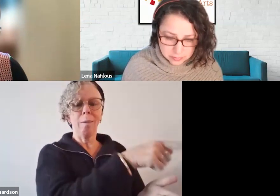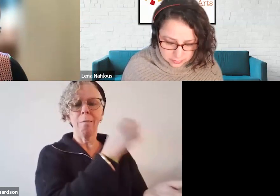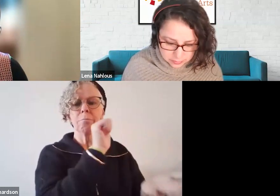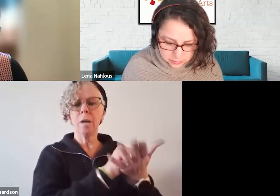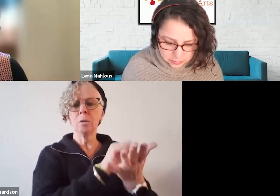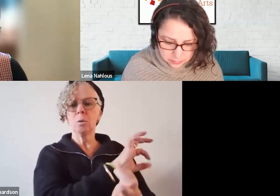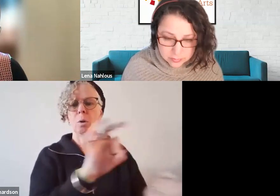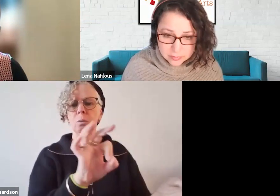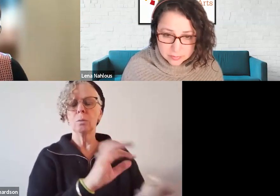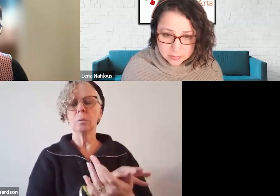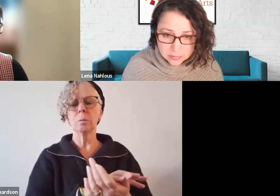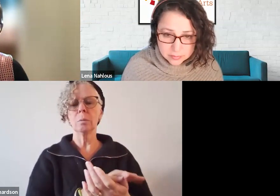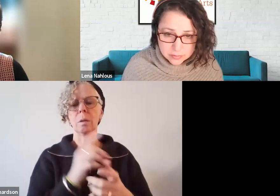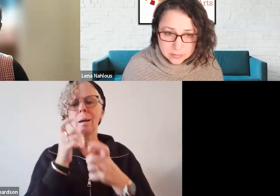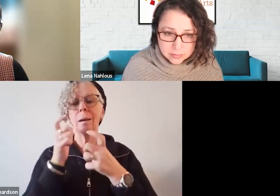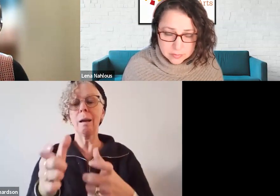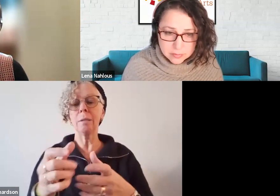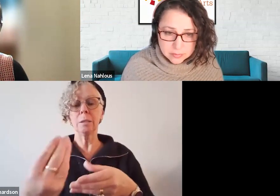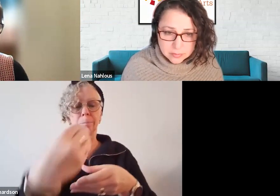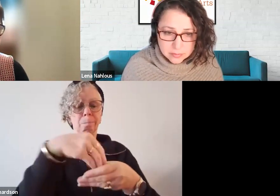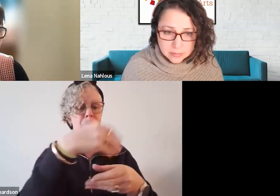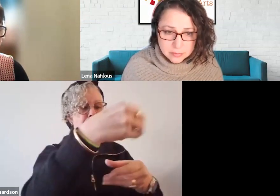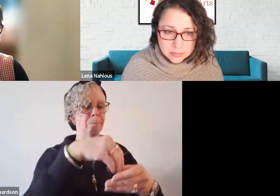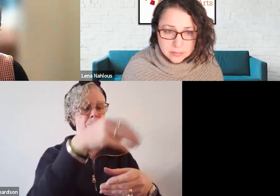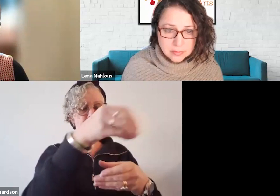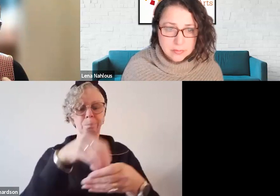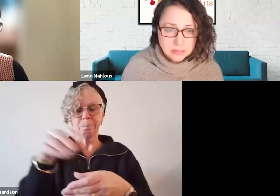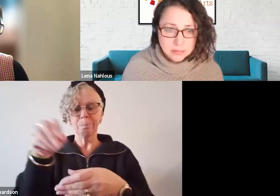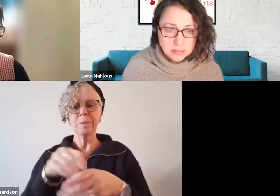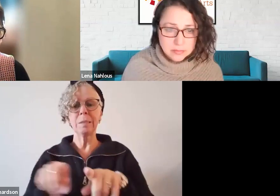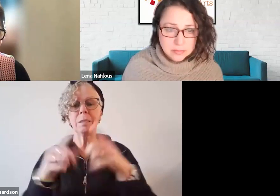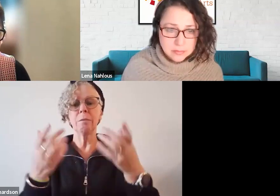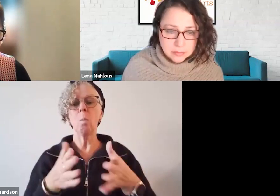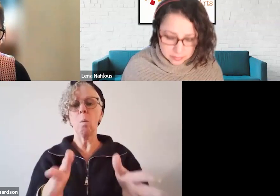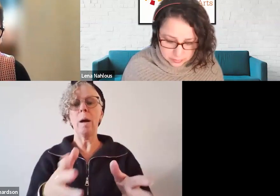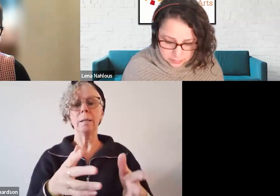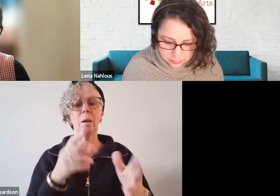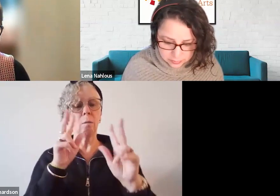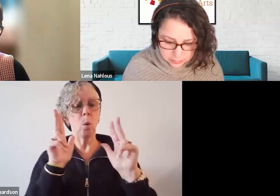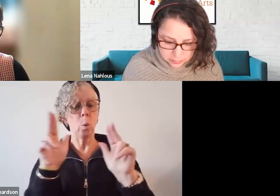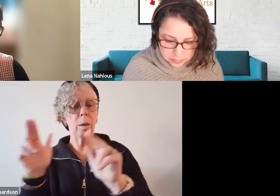Governance encompasses all of the aspects of running a society or a group within a society,